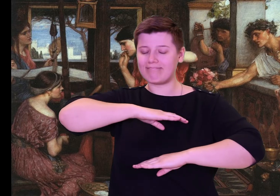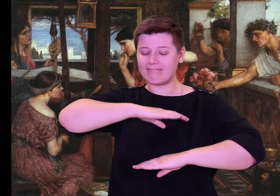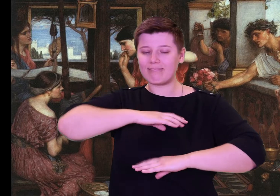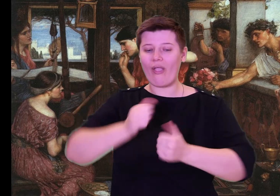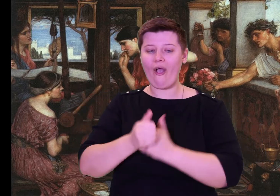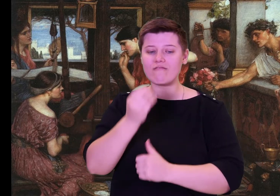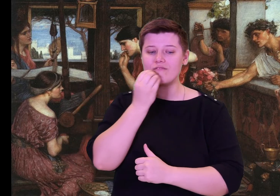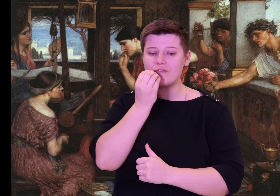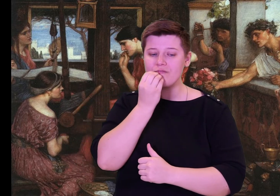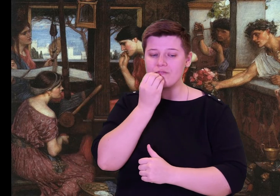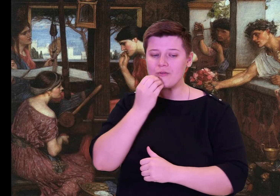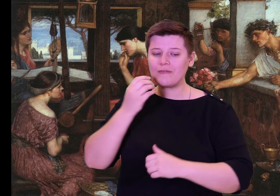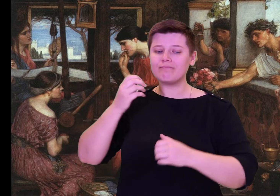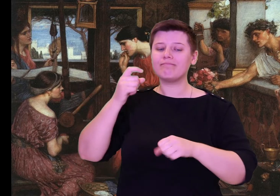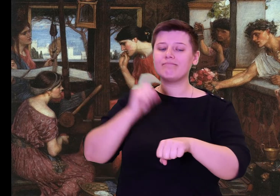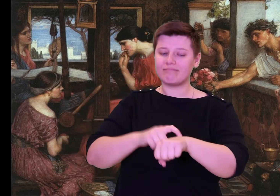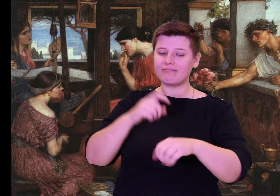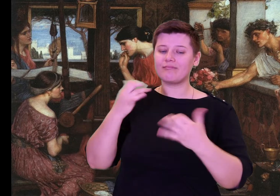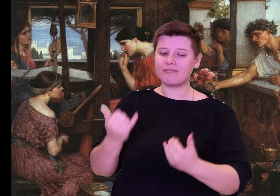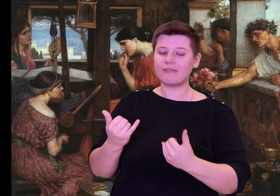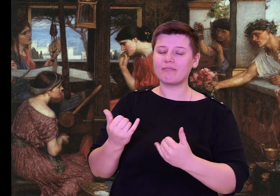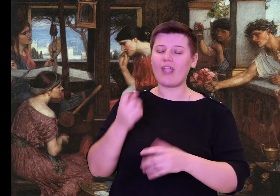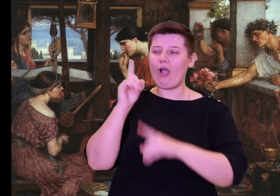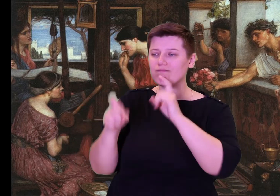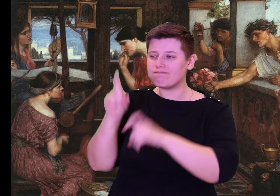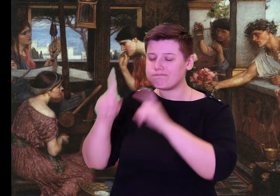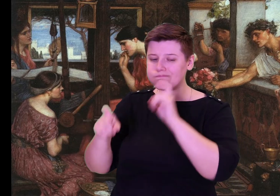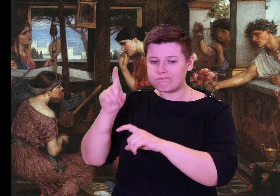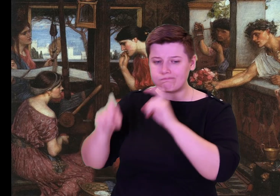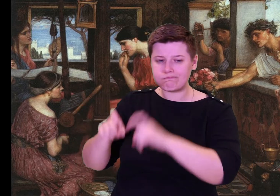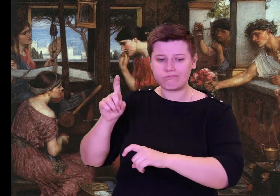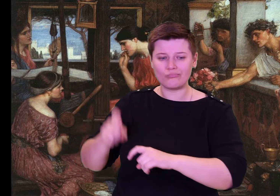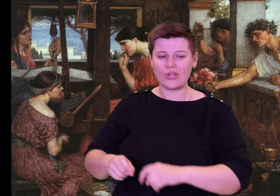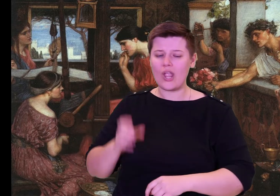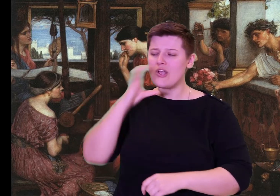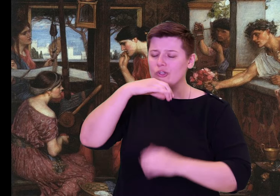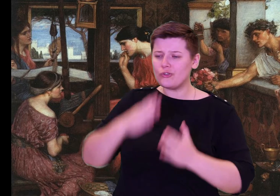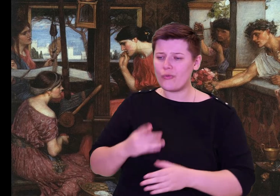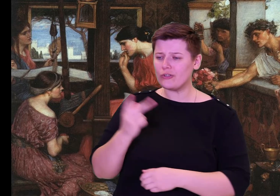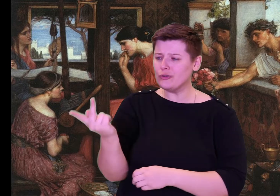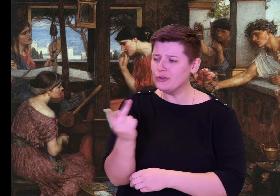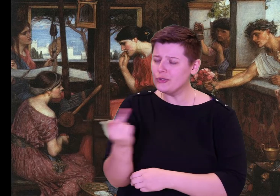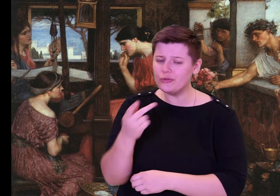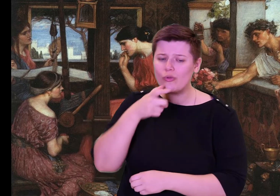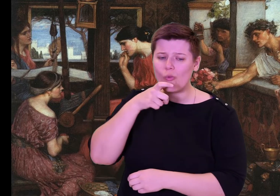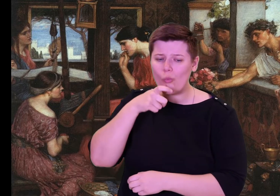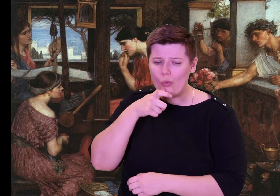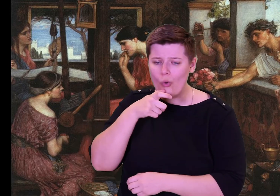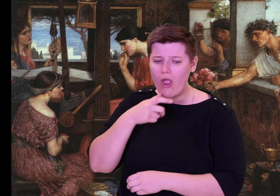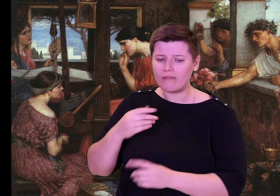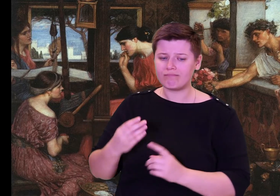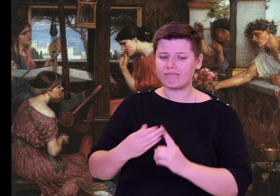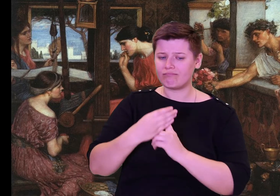with food, time now to talk to them and ask them questions. Strangers, who are you?